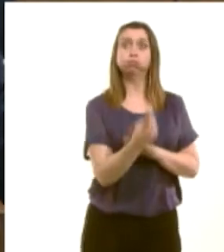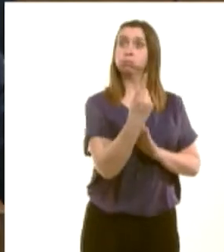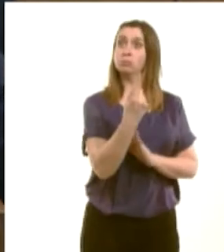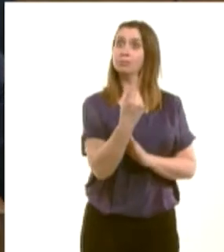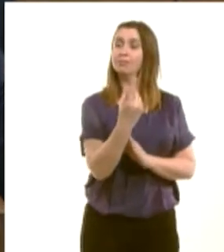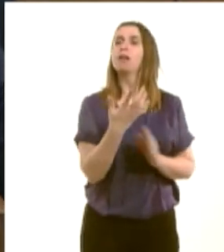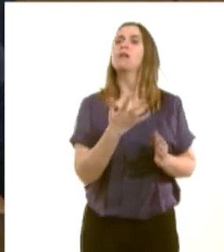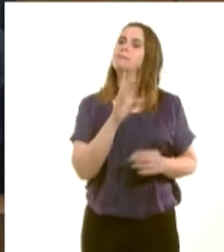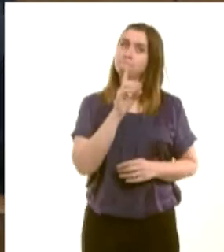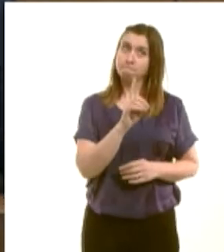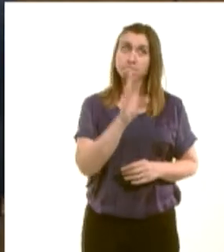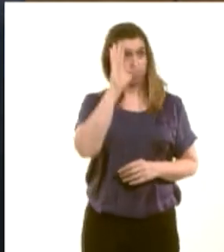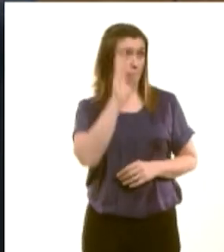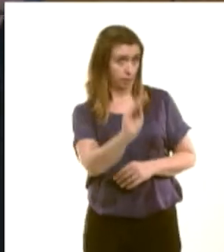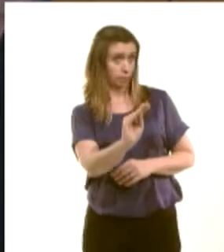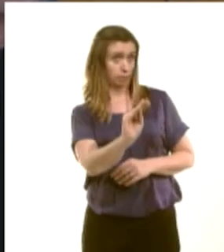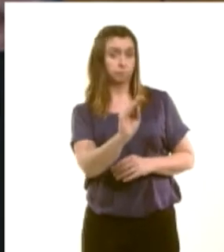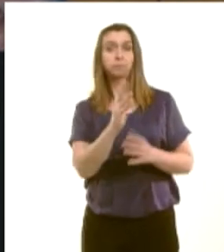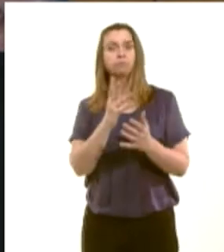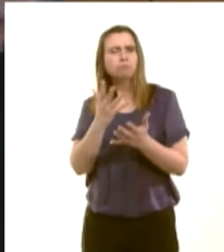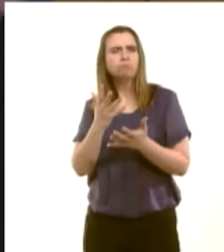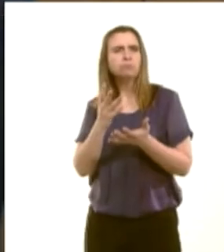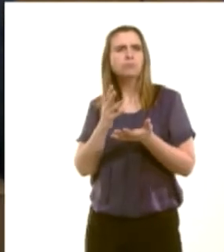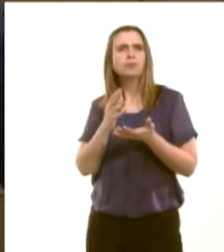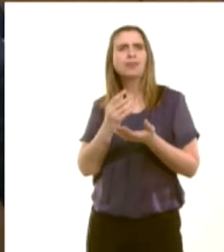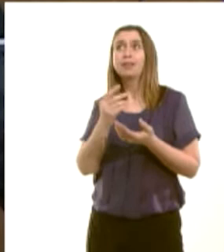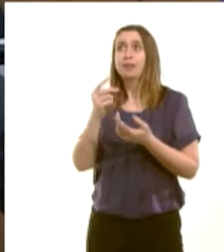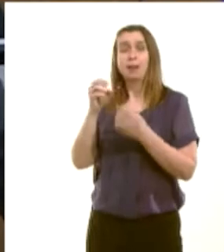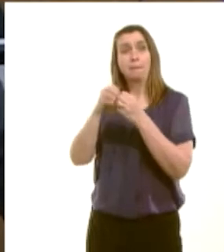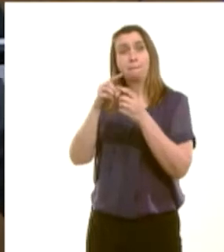Carwyn Jones: Can I say to him that, in terms of the average send per head in Betsi Cadwaladr,